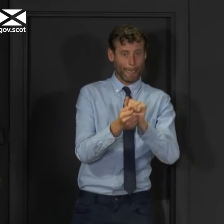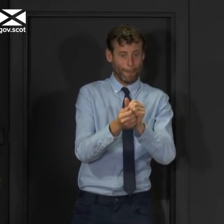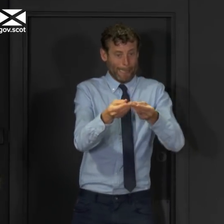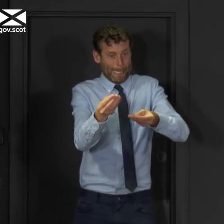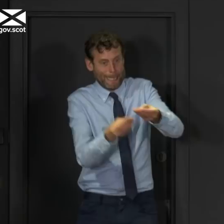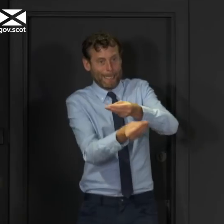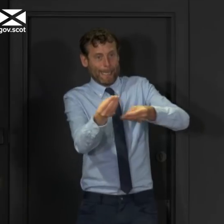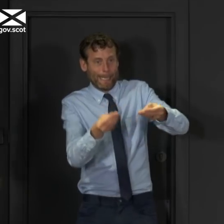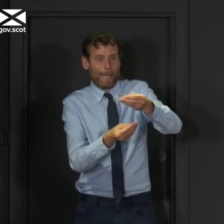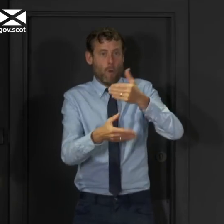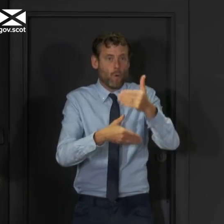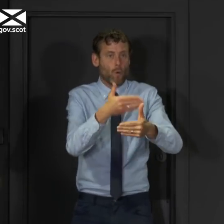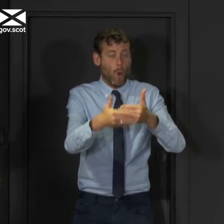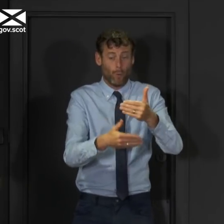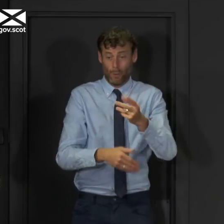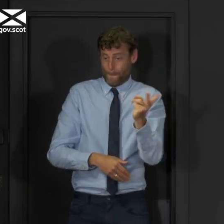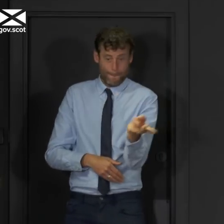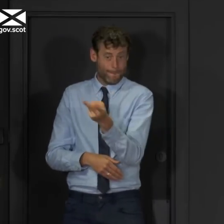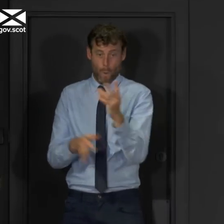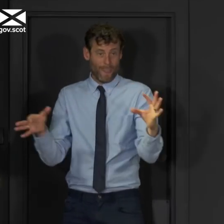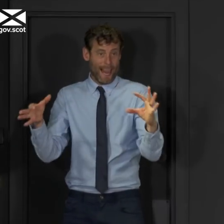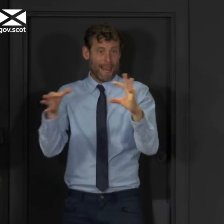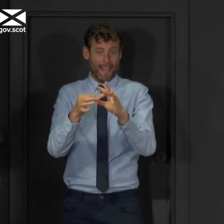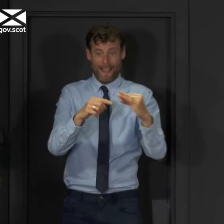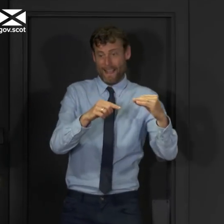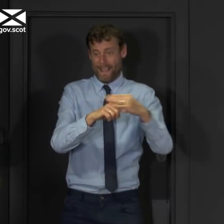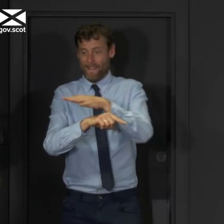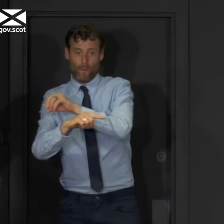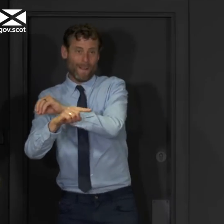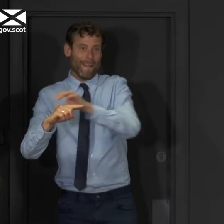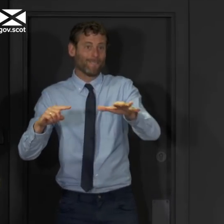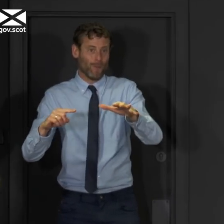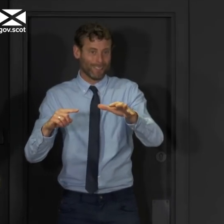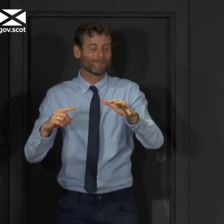repeat it all, the two are inextricably linked. That focus and that determination will continue